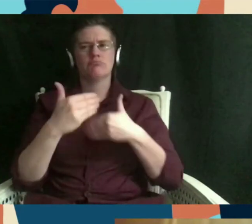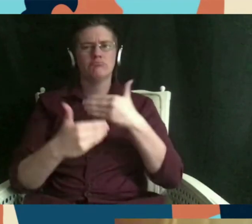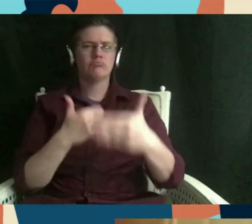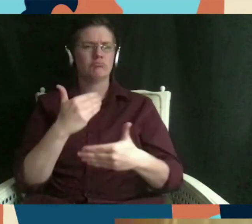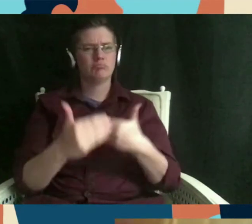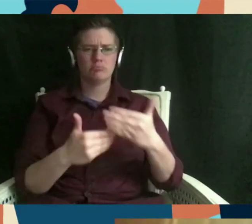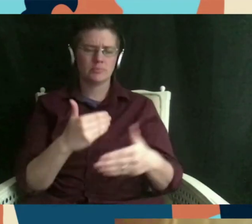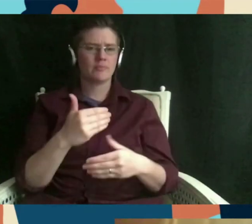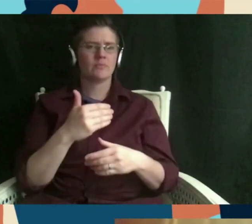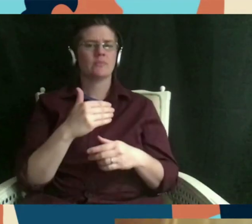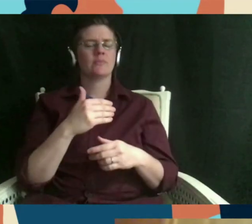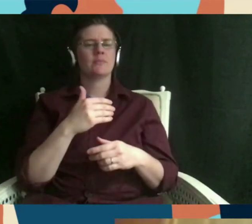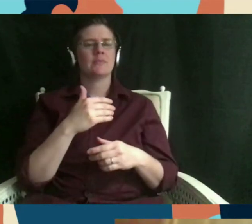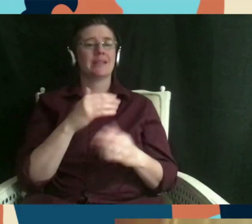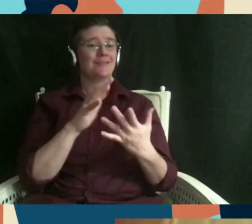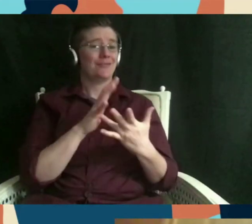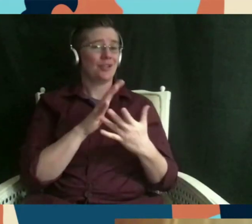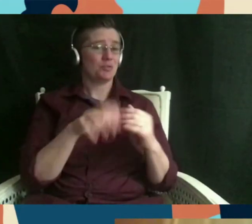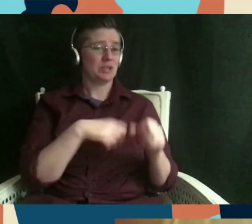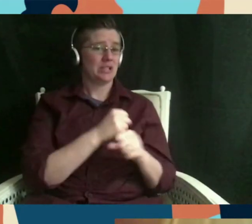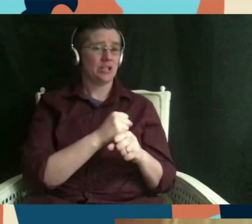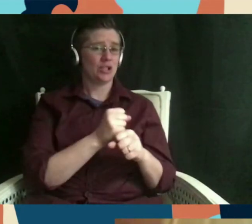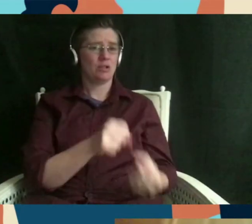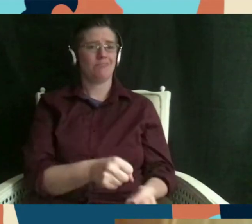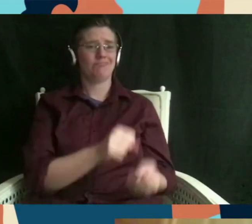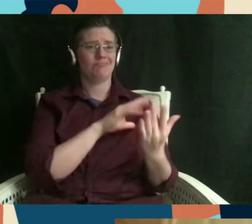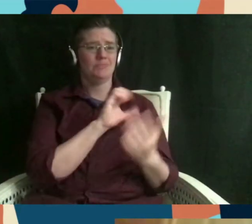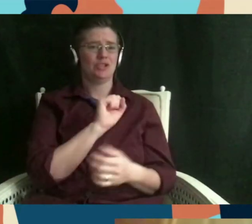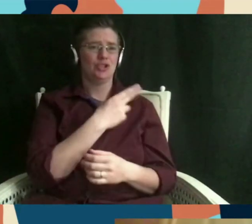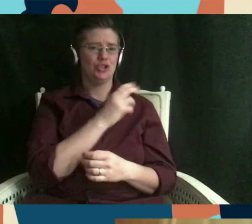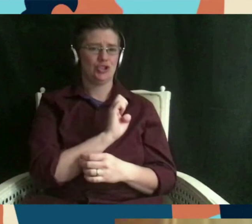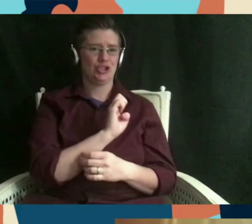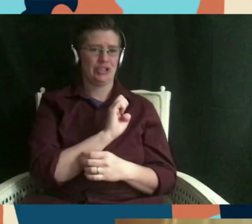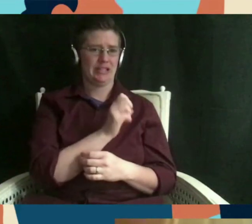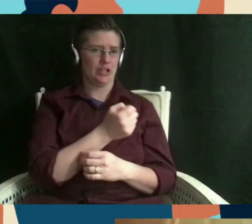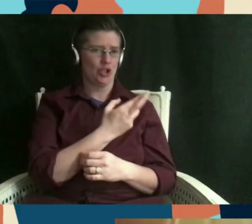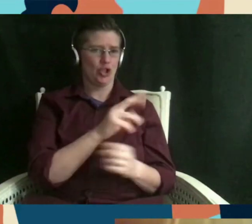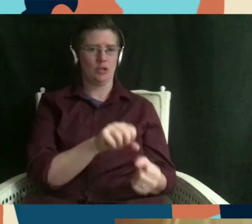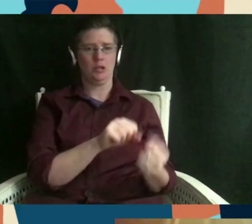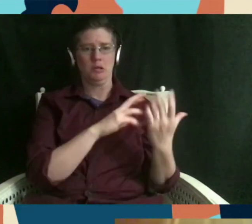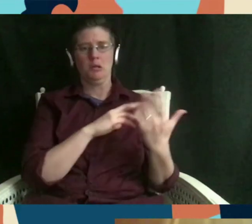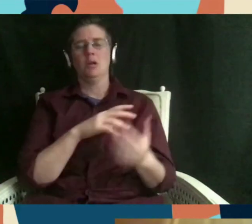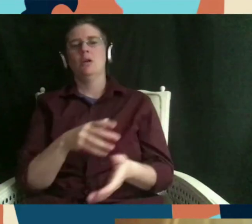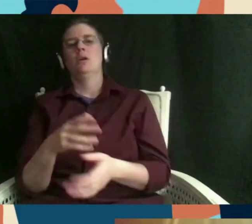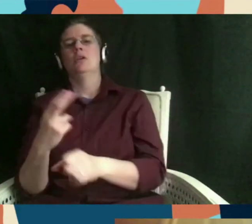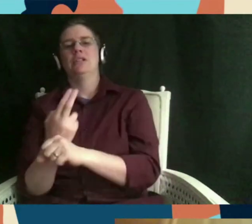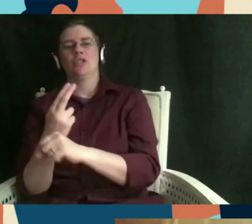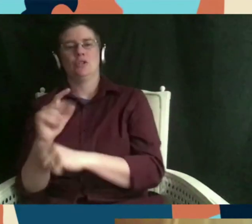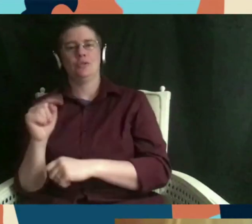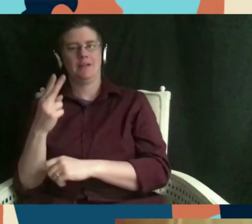for a while i only used they them and i started using he him as well i think in my sophomore year